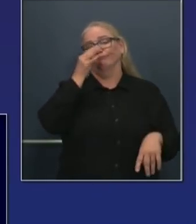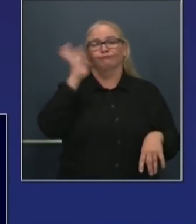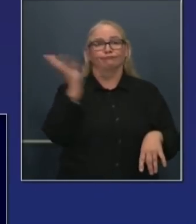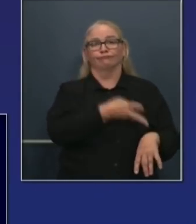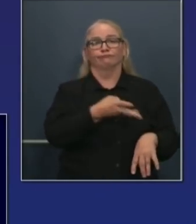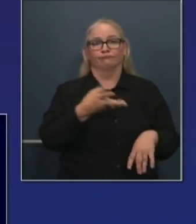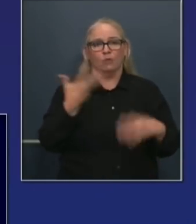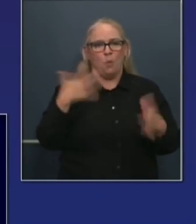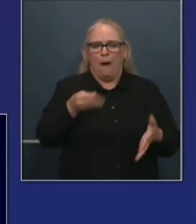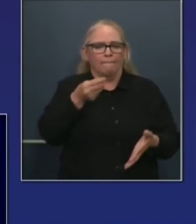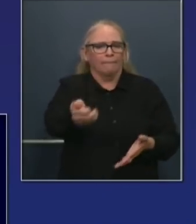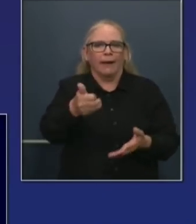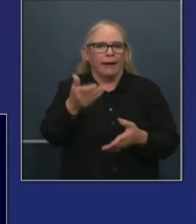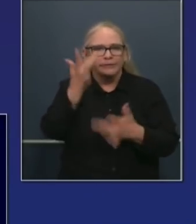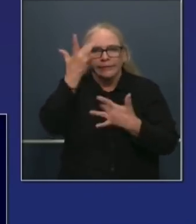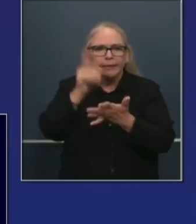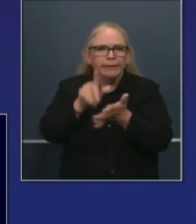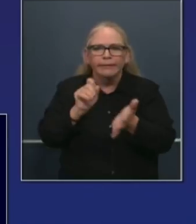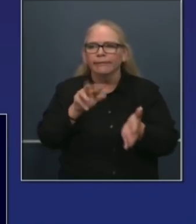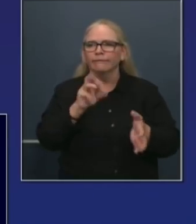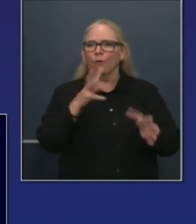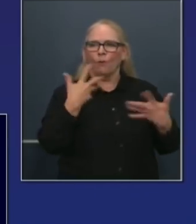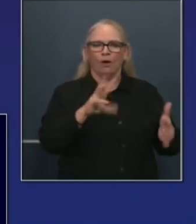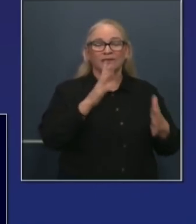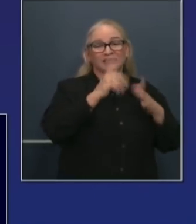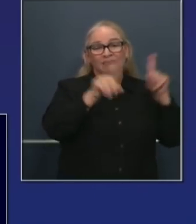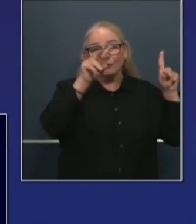BAD ACTORS, PEOPLE THAT ARE DISMISSED AND DON'T CARE AND FOR WHATEVER REASON, DON'T AGREE.